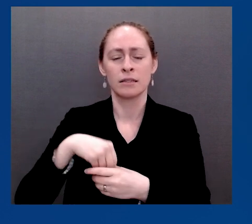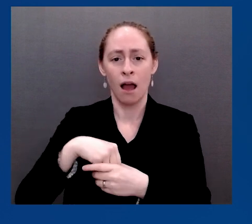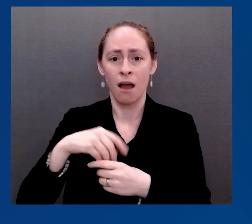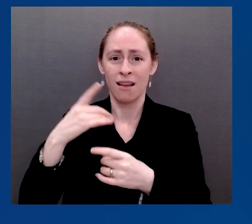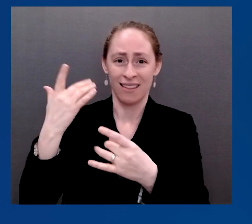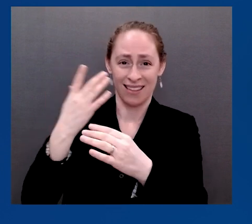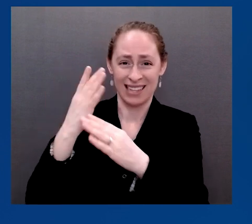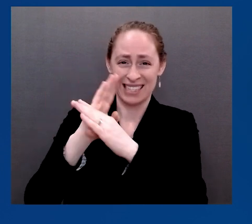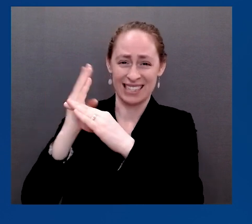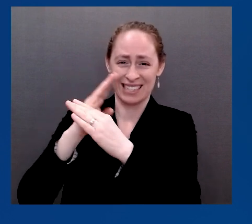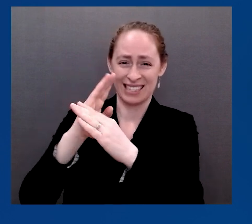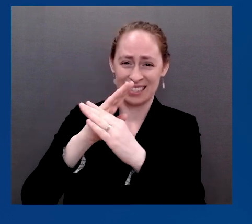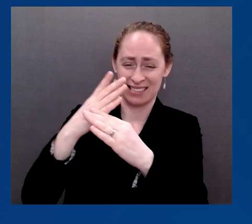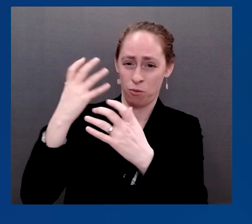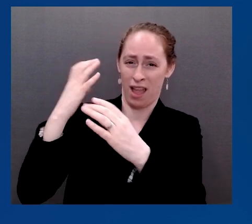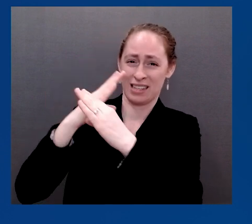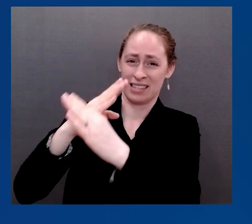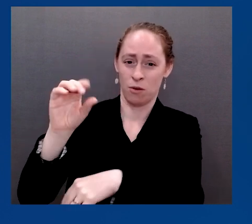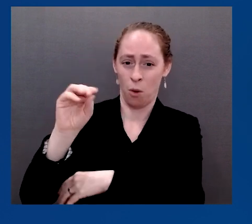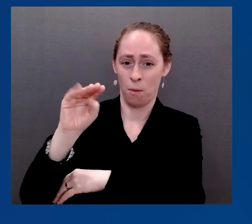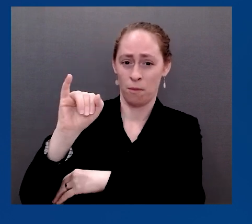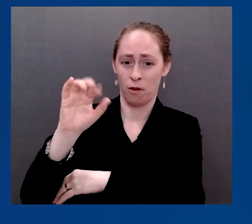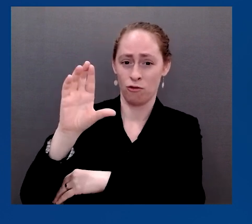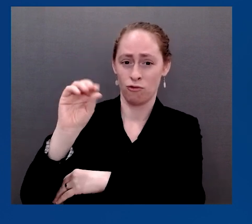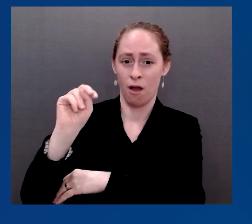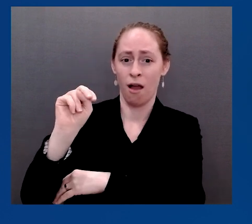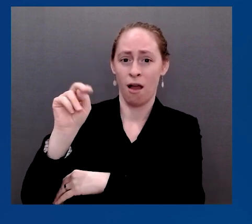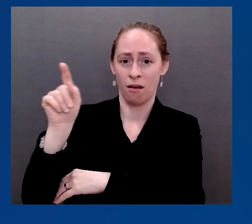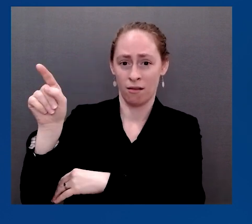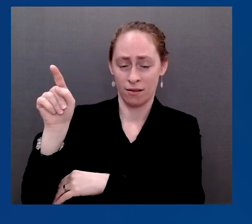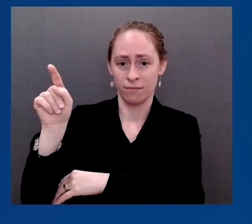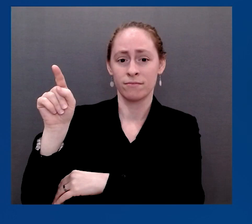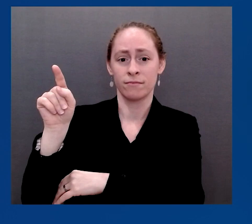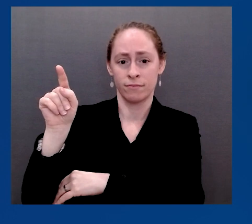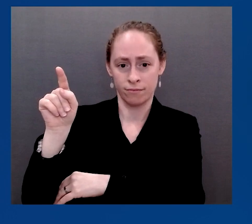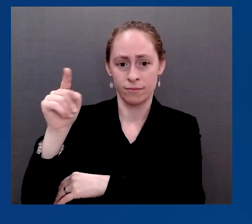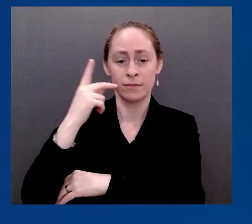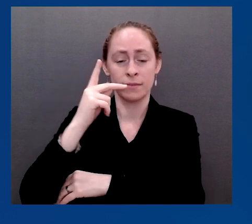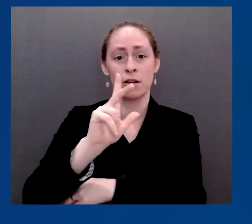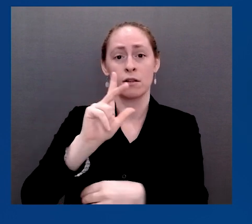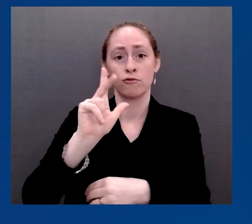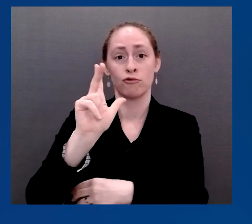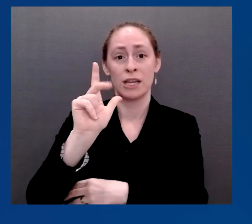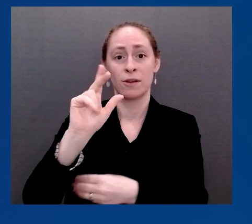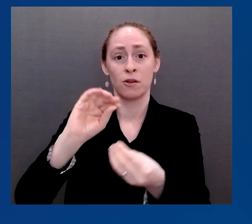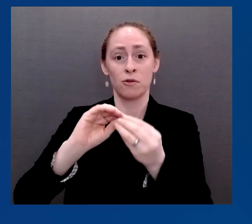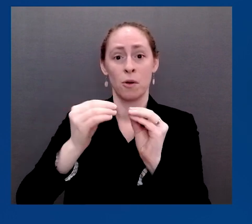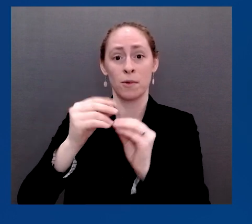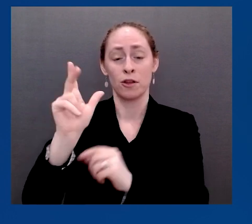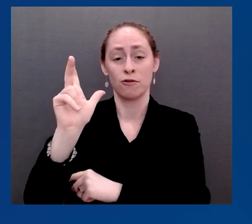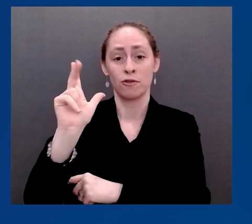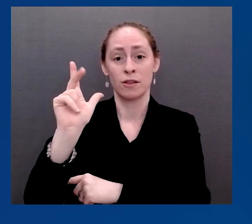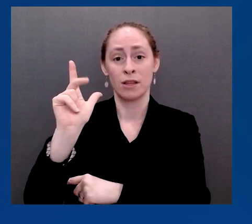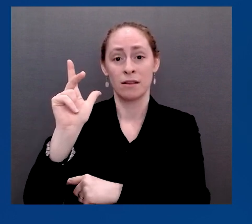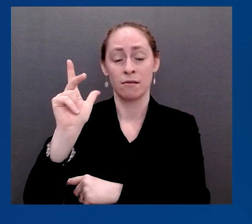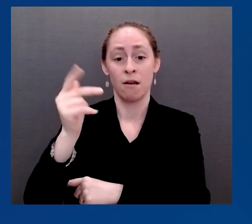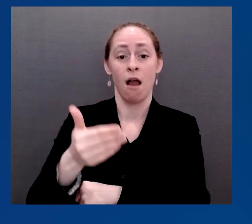One month after the booster, it goes way up into the highly protective zone of 850.